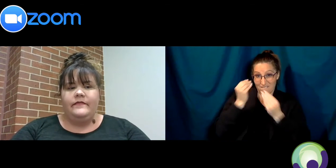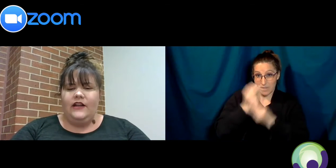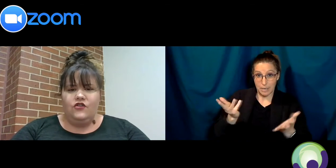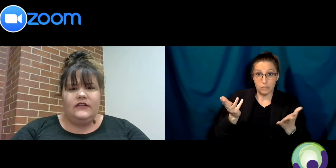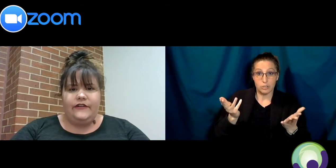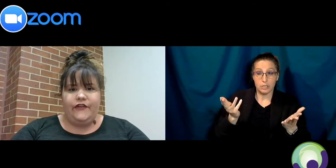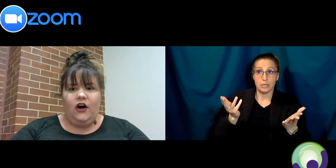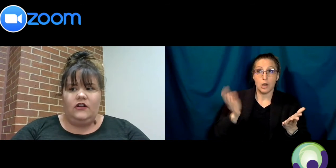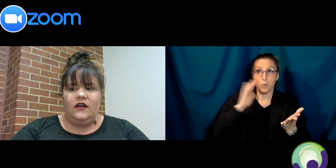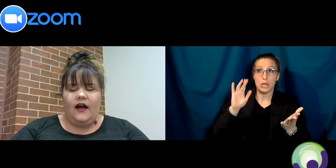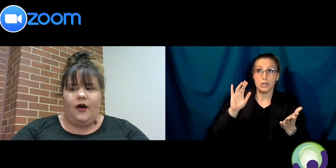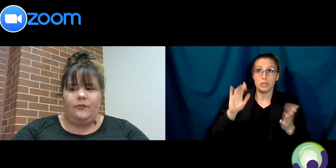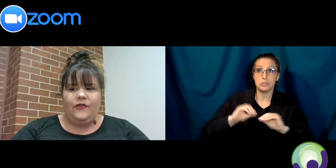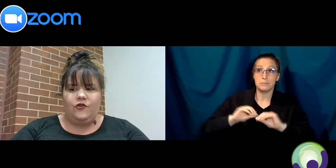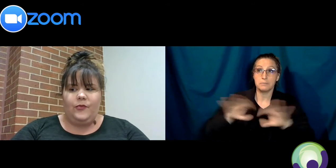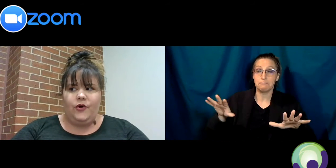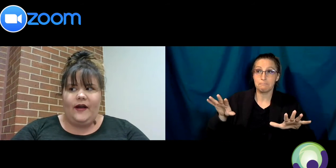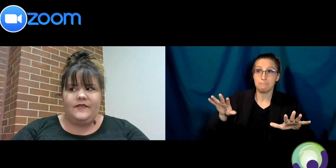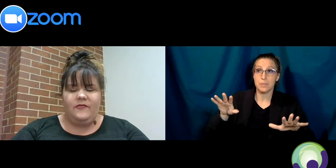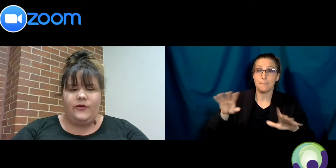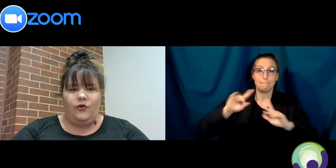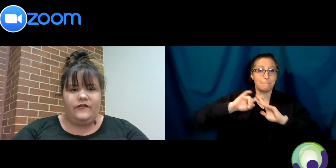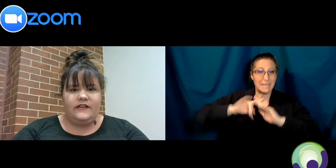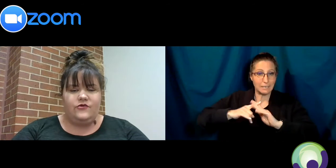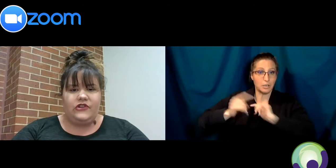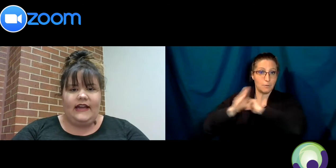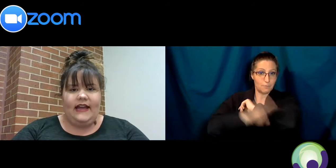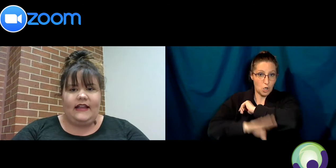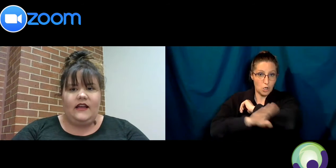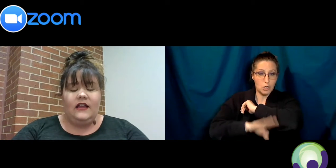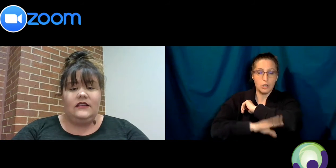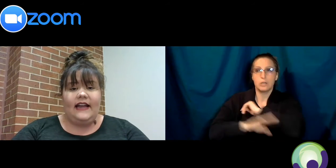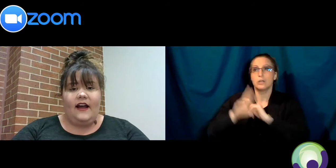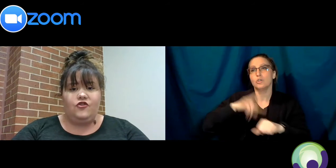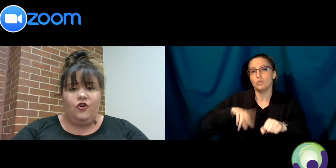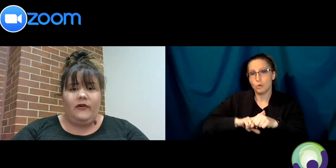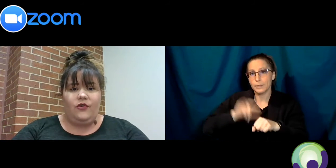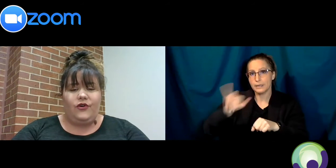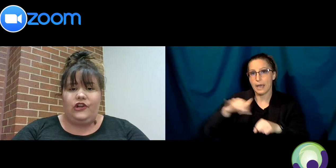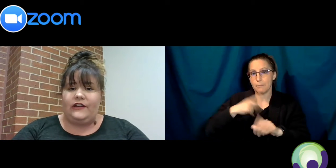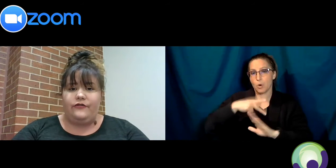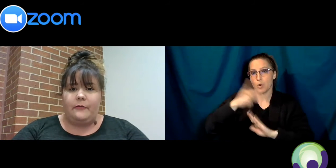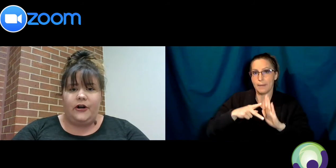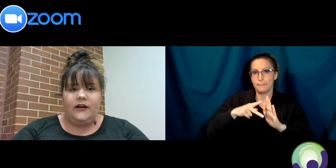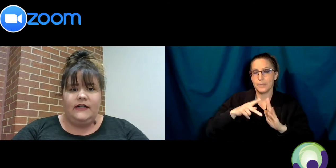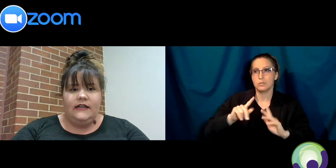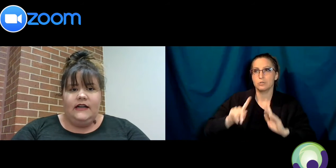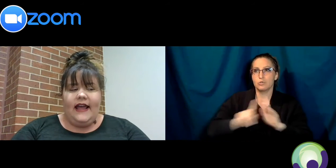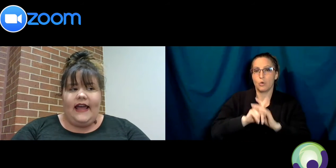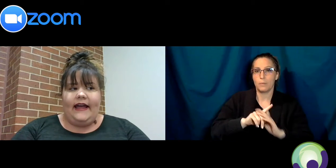in early fall. Those programs have been hosted usually in late October or early November and